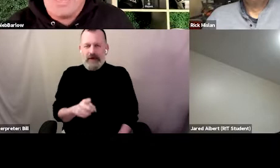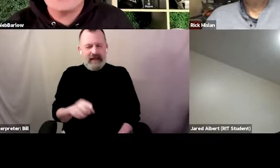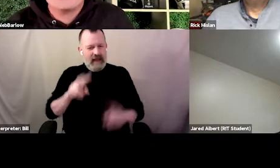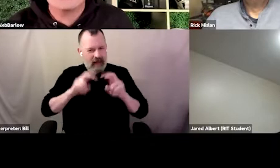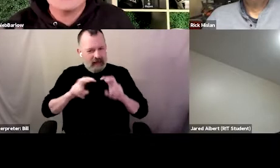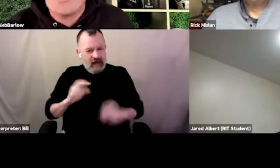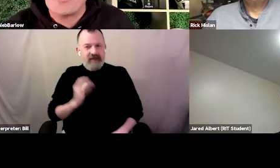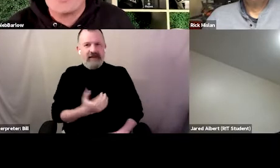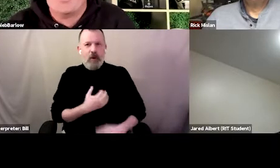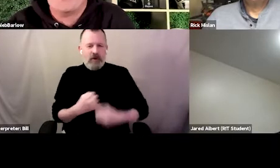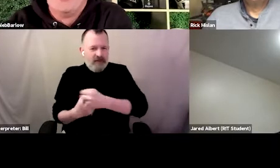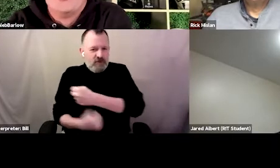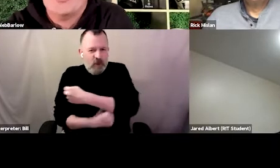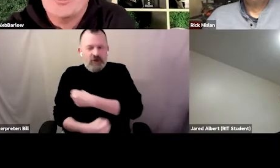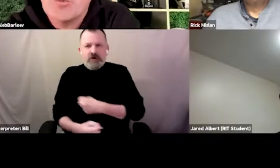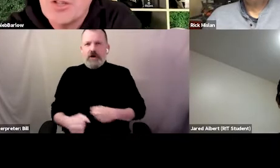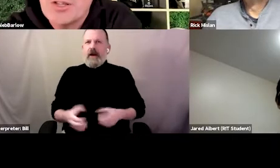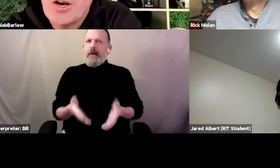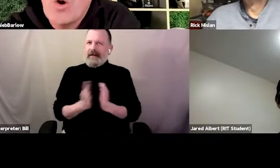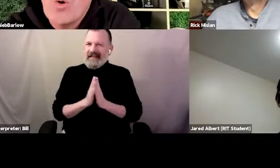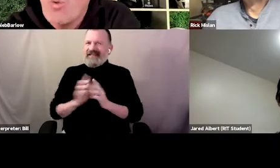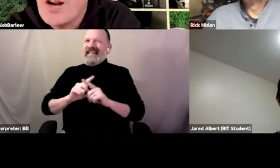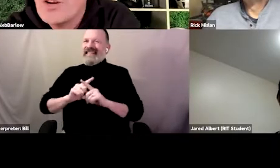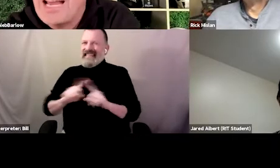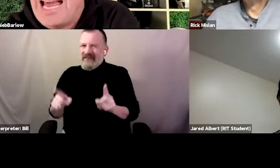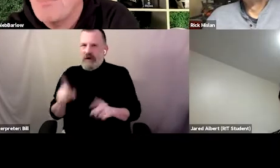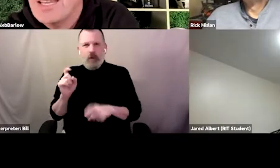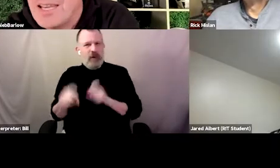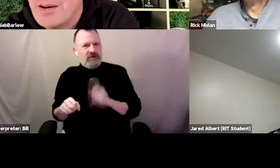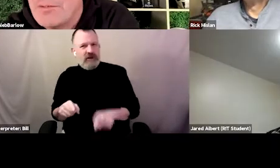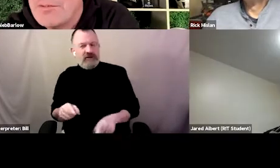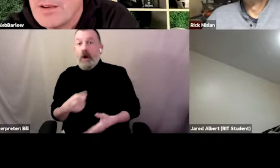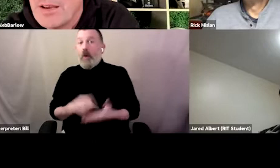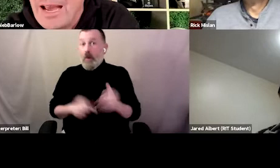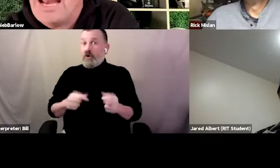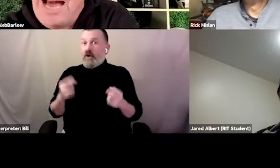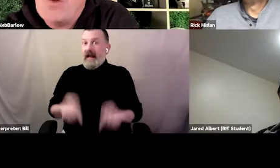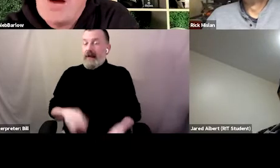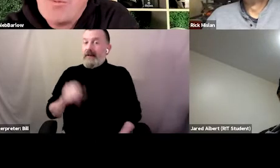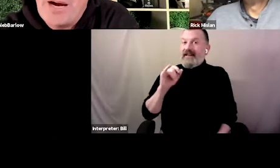asking a different set of questions, which is what could happen if and how do I prepare